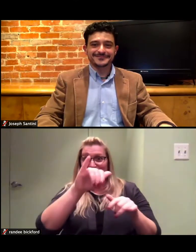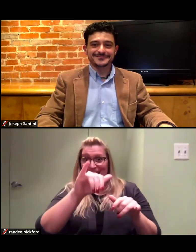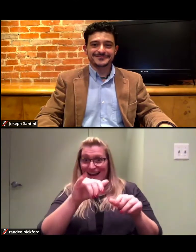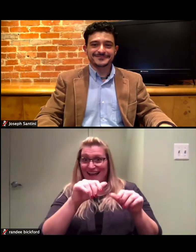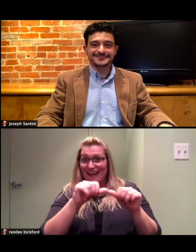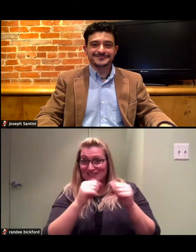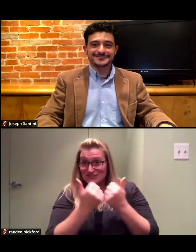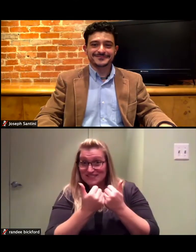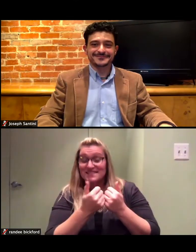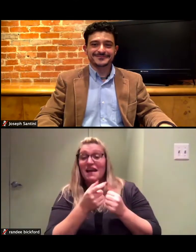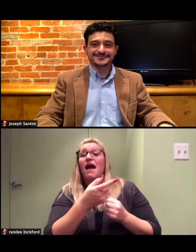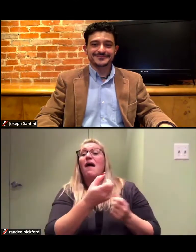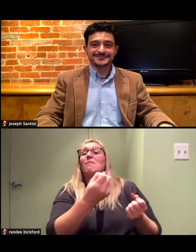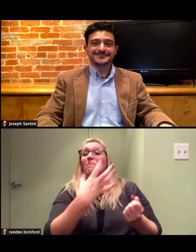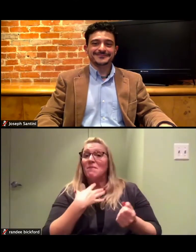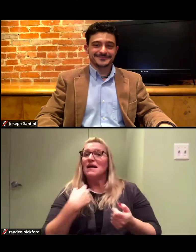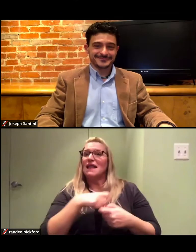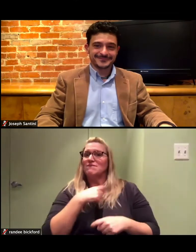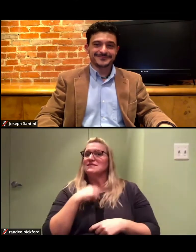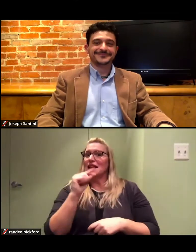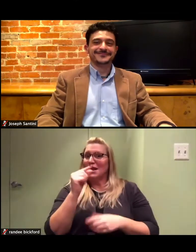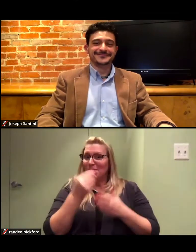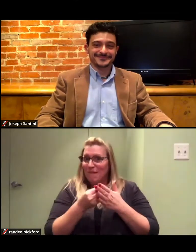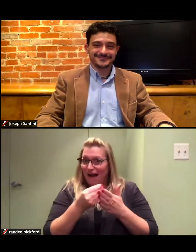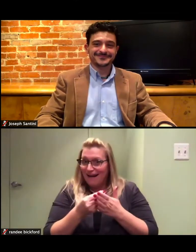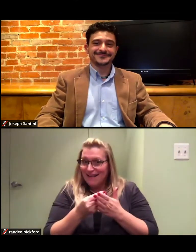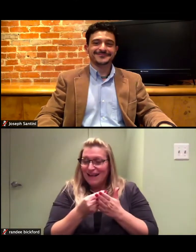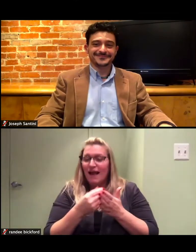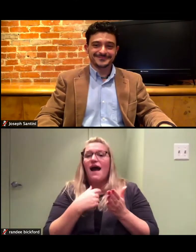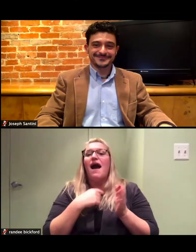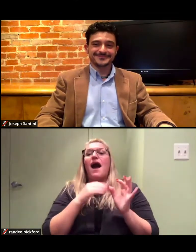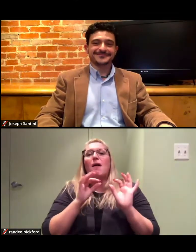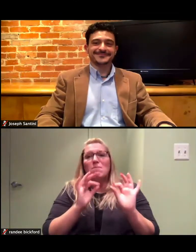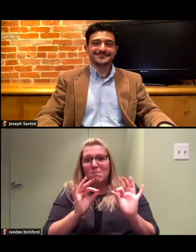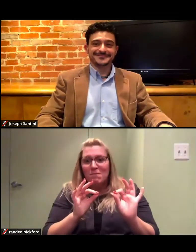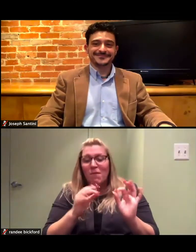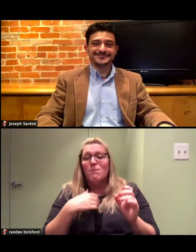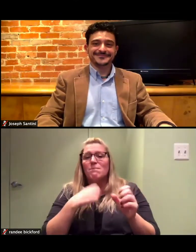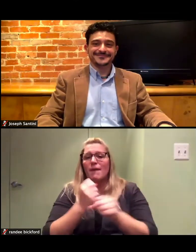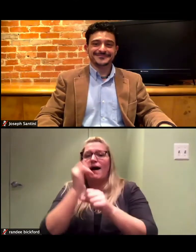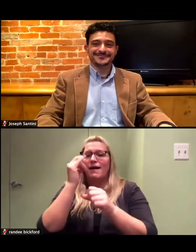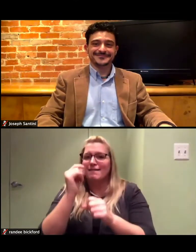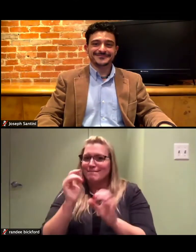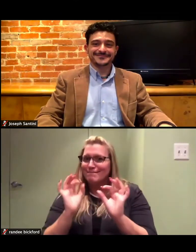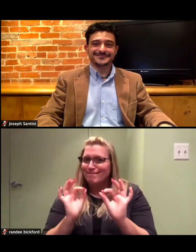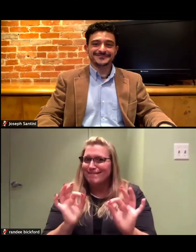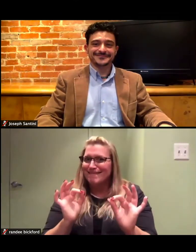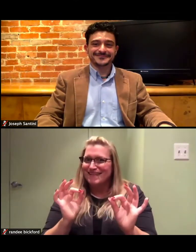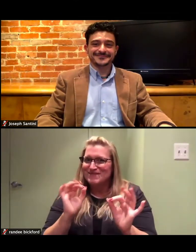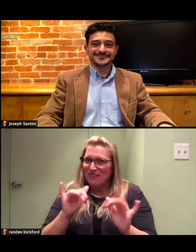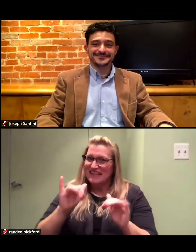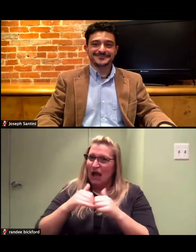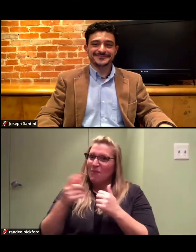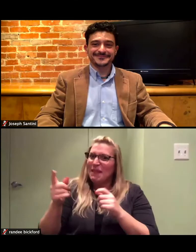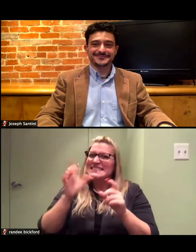And they had to write a letter and send a video. And they sent us a little bit of money as a result of that effort.